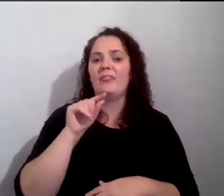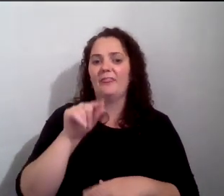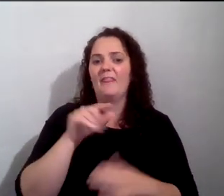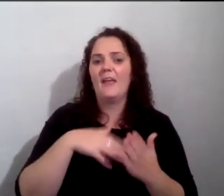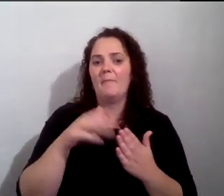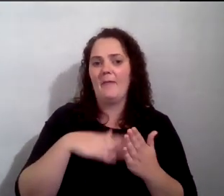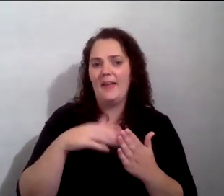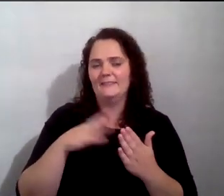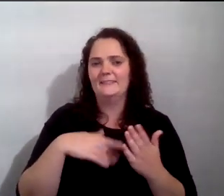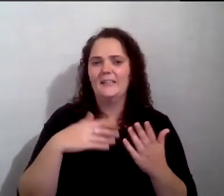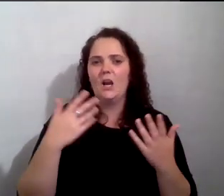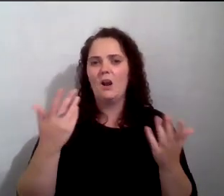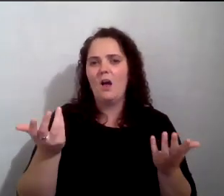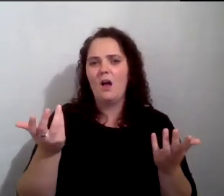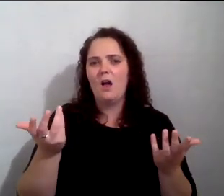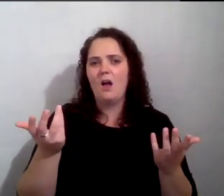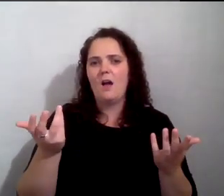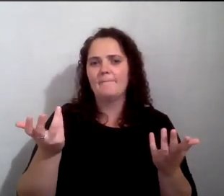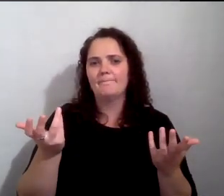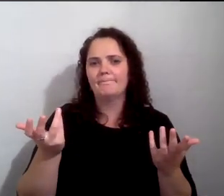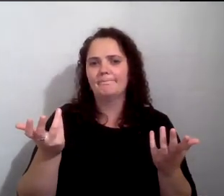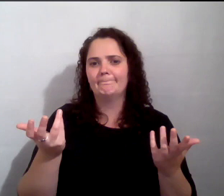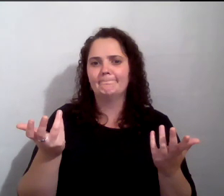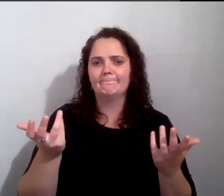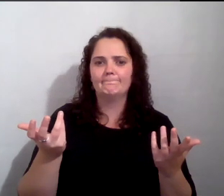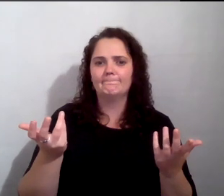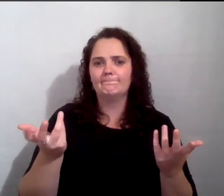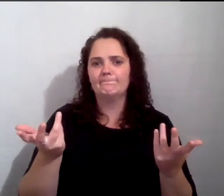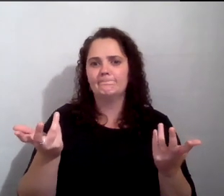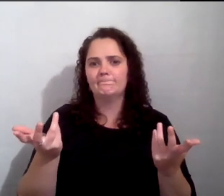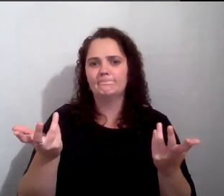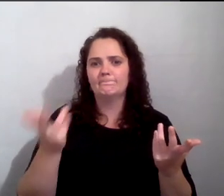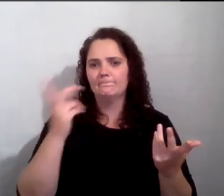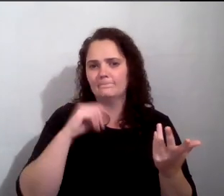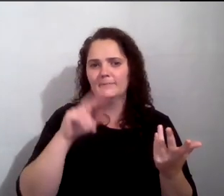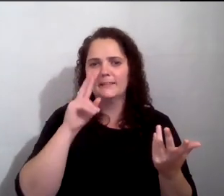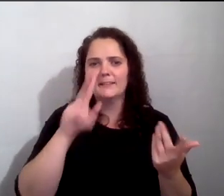So I wanted in this painting to, I suppose – you can see on the outside it's almost like